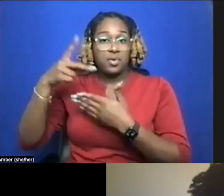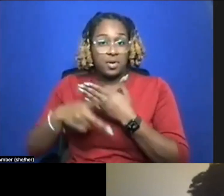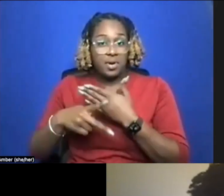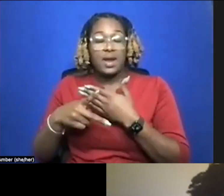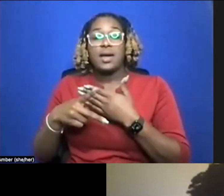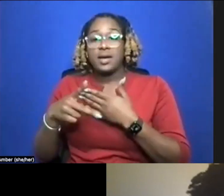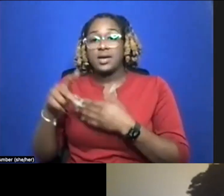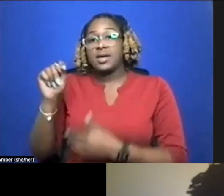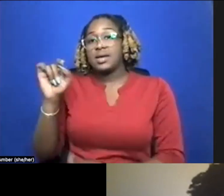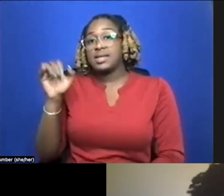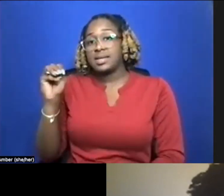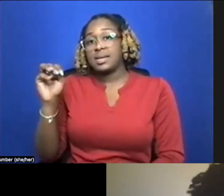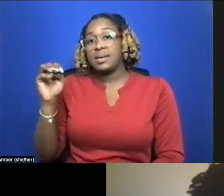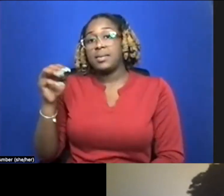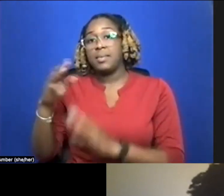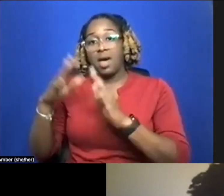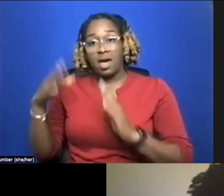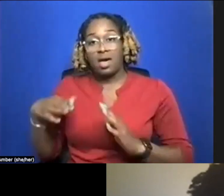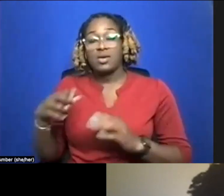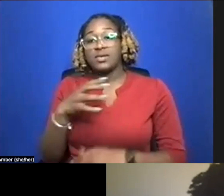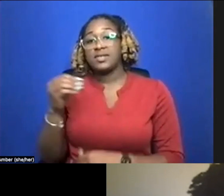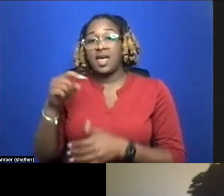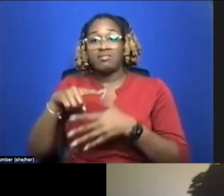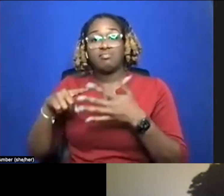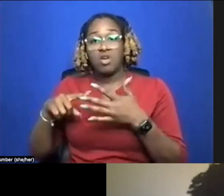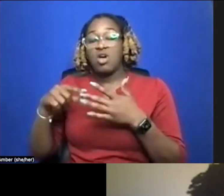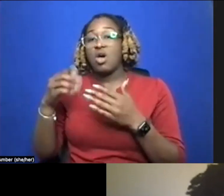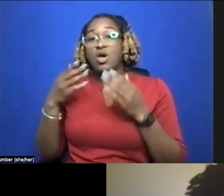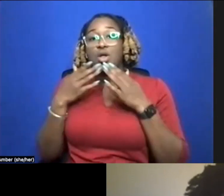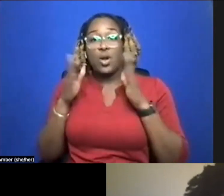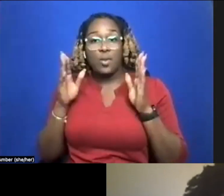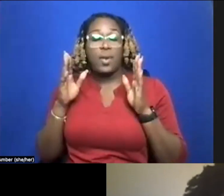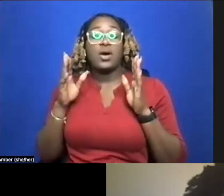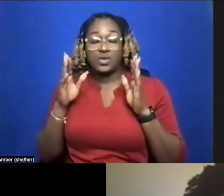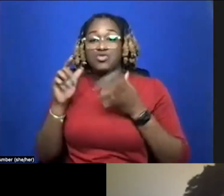Writers Workshop, Callaloo, and Open Mouth Writing Retreat, she is the author of the chapbook Oracle: